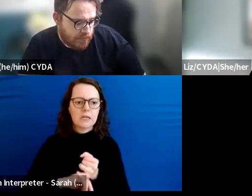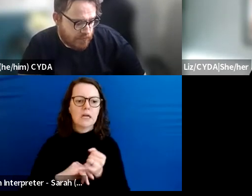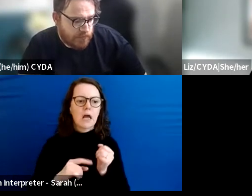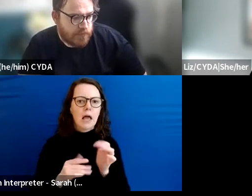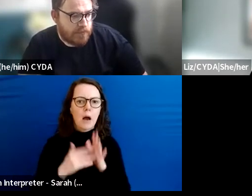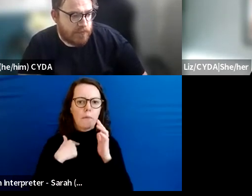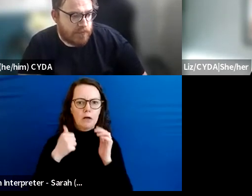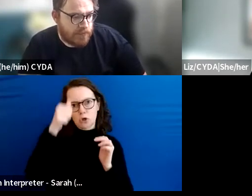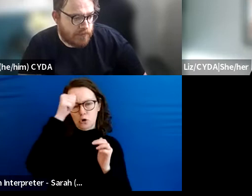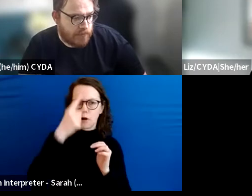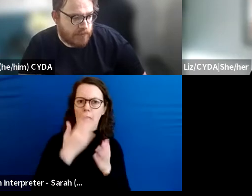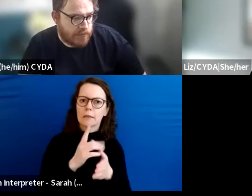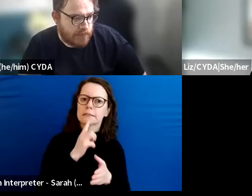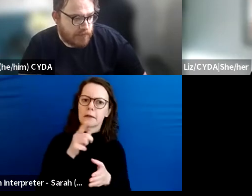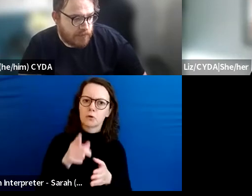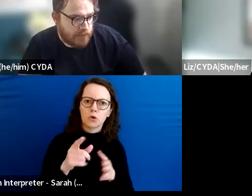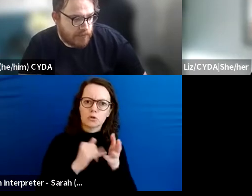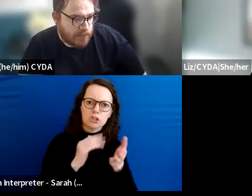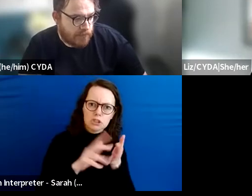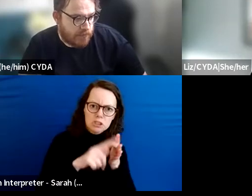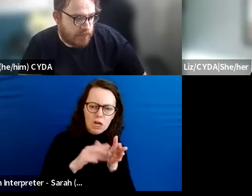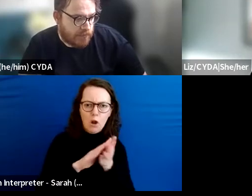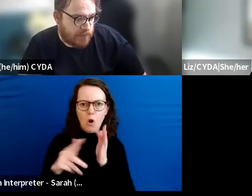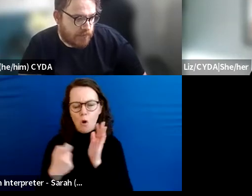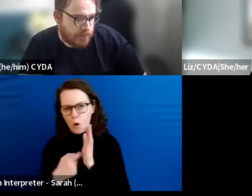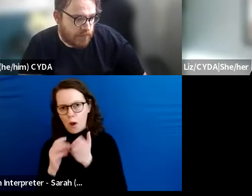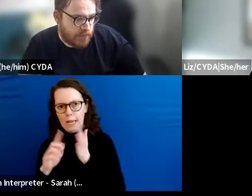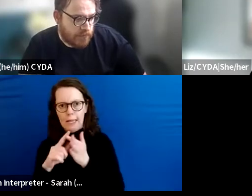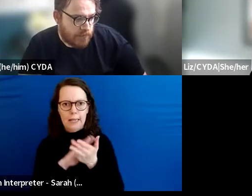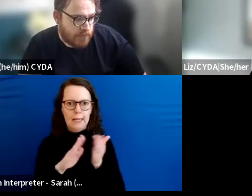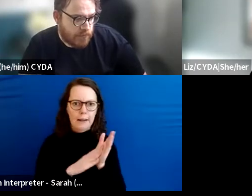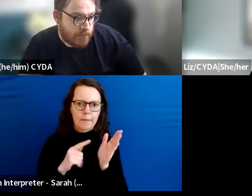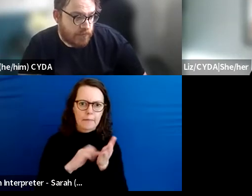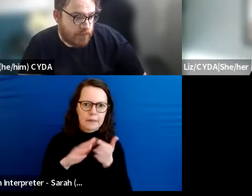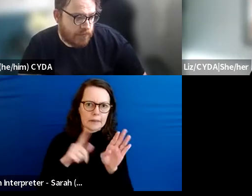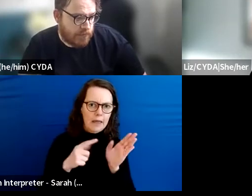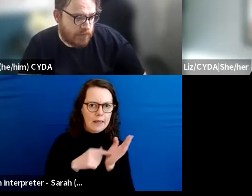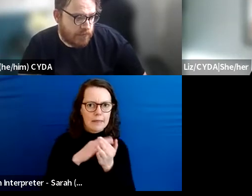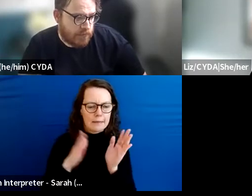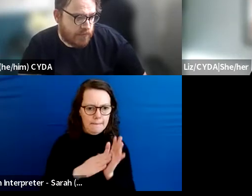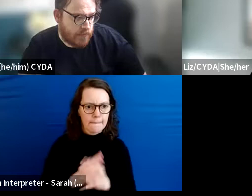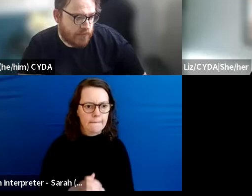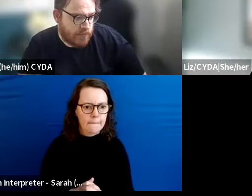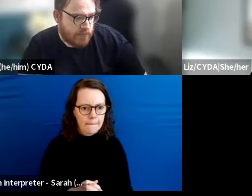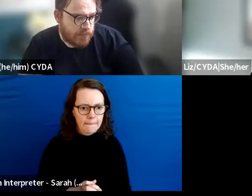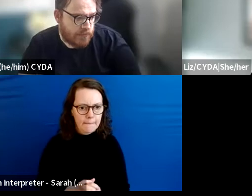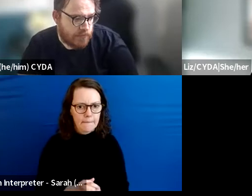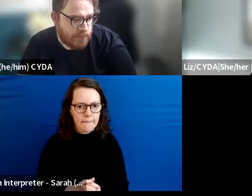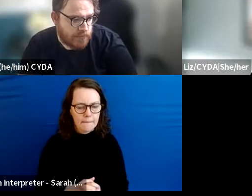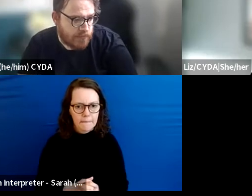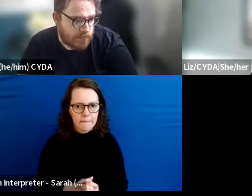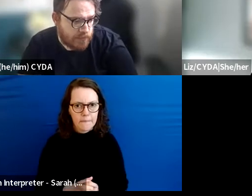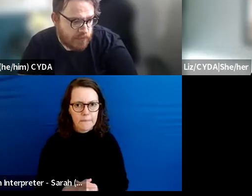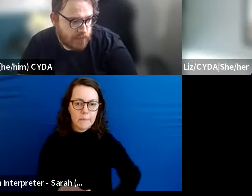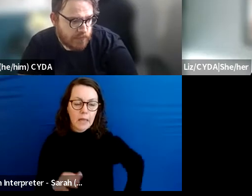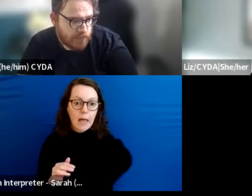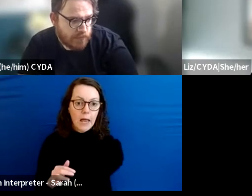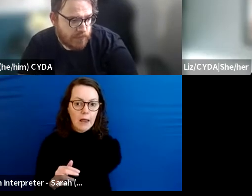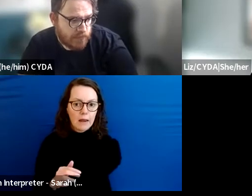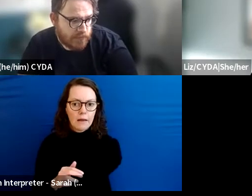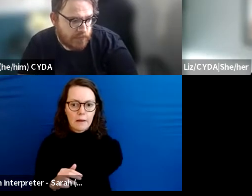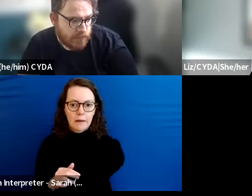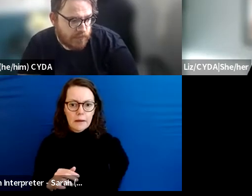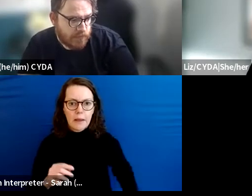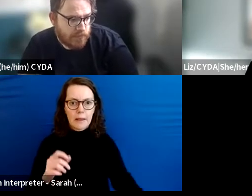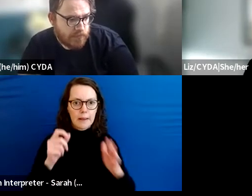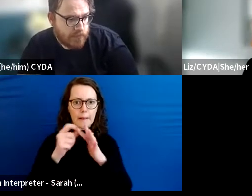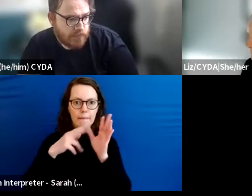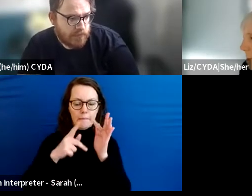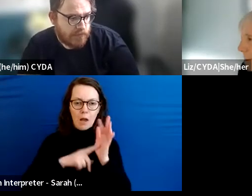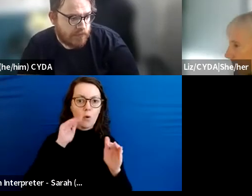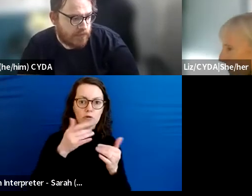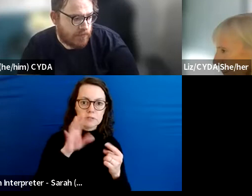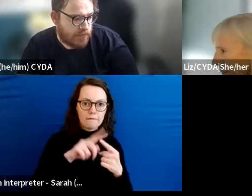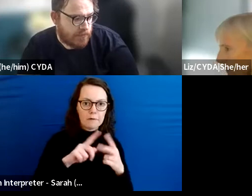That will help us use the correct pronouns when we are addressing you and will now ask each panelist to introduce themselves, and also also share with the headline of their favorite childhood memory.